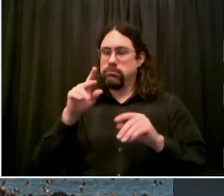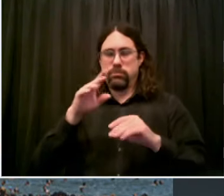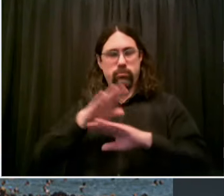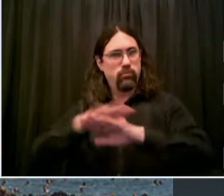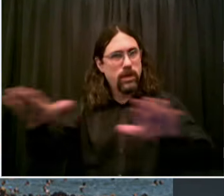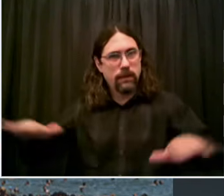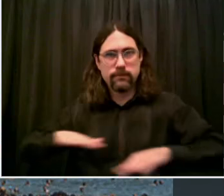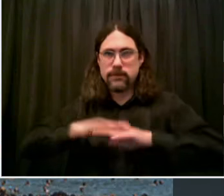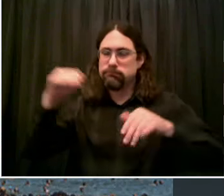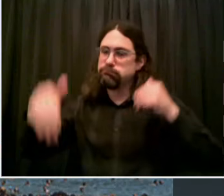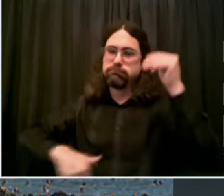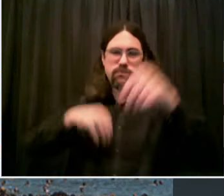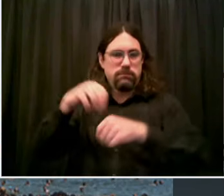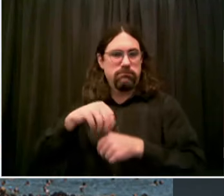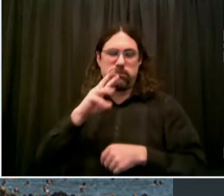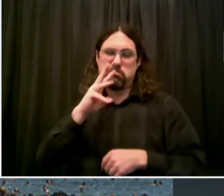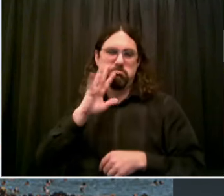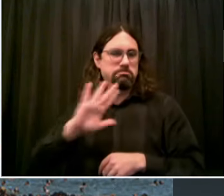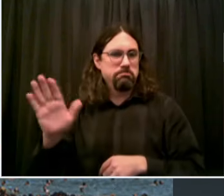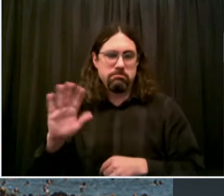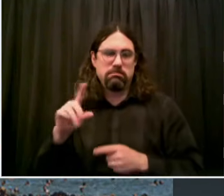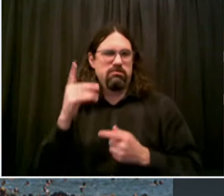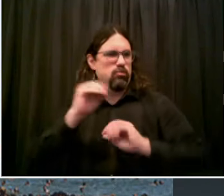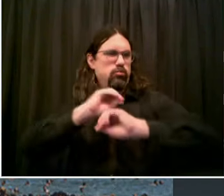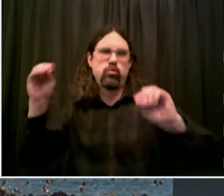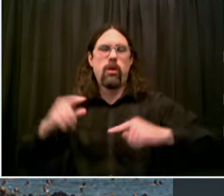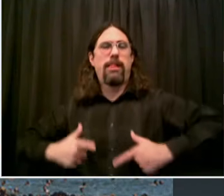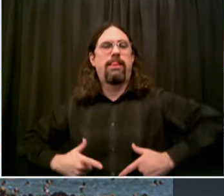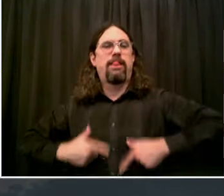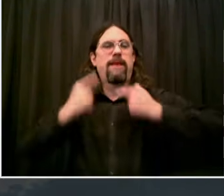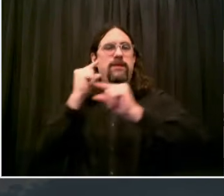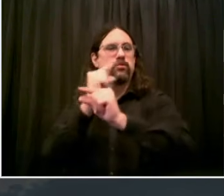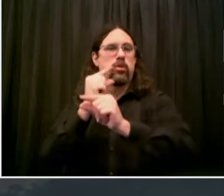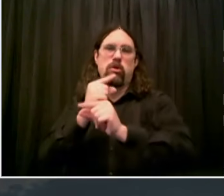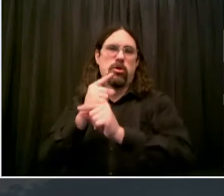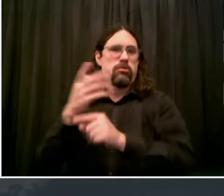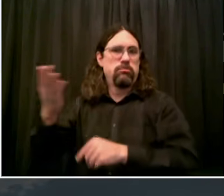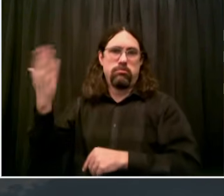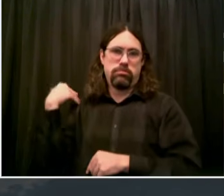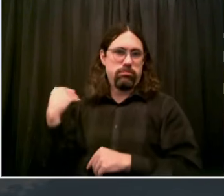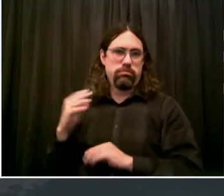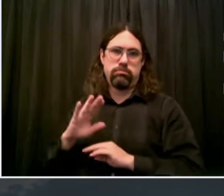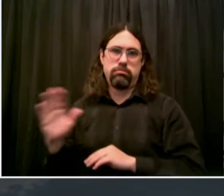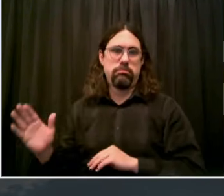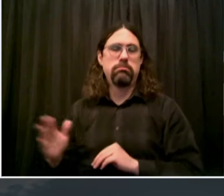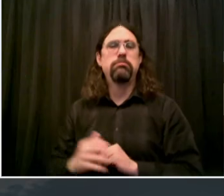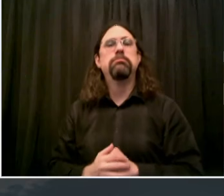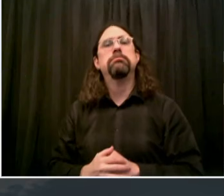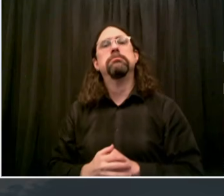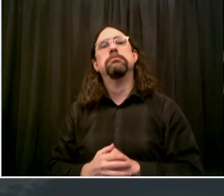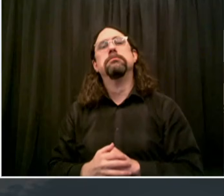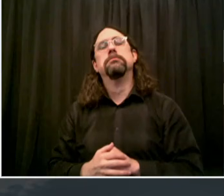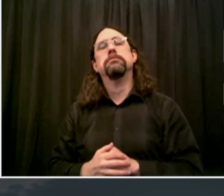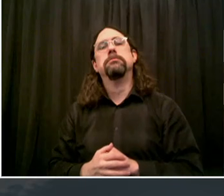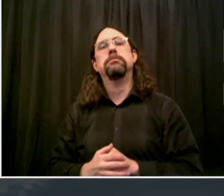DUTY. WE'RE GOING TO TREAT THIS IMMEDIATE PHASE THE WAY WE DO THE TIMES OF YEAR WHEN BEACHES ARE